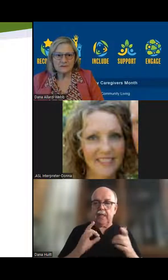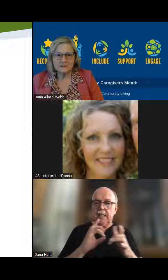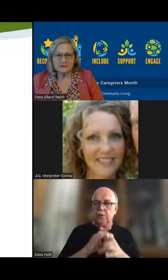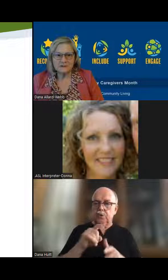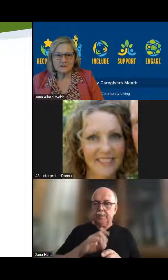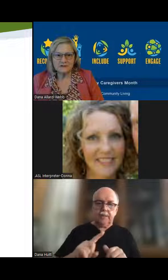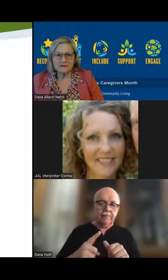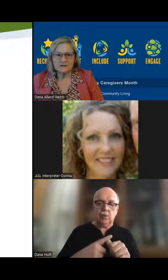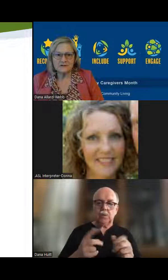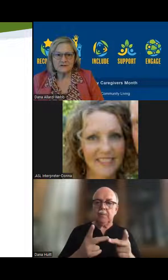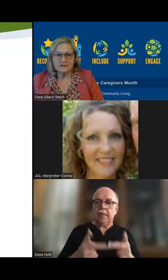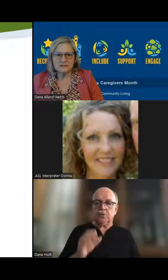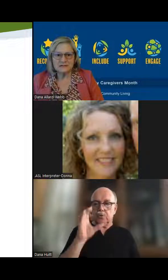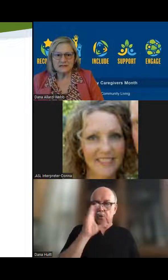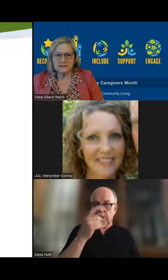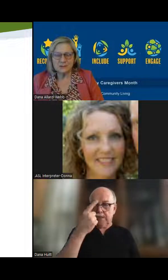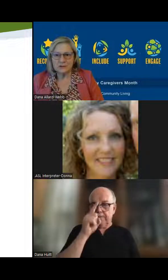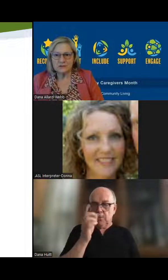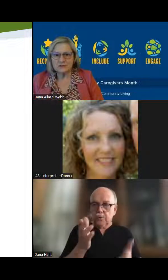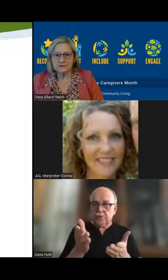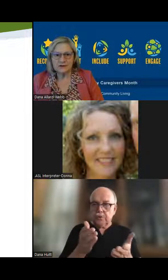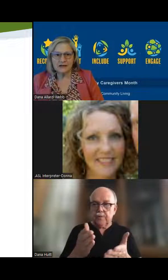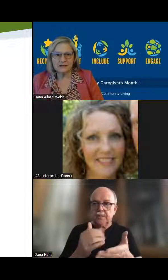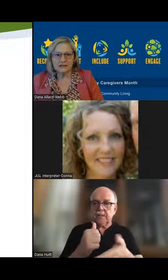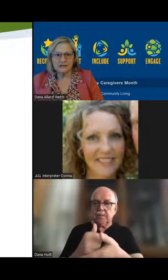it because it was so successful. So this really will be great for a lot of